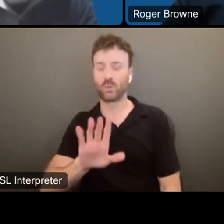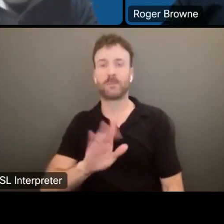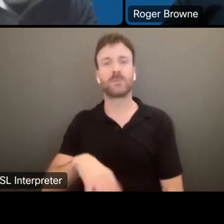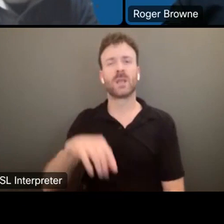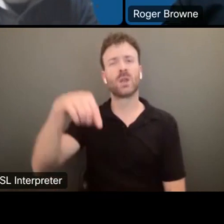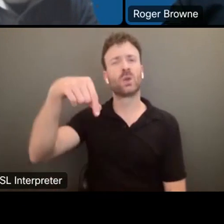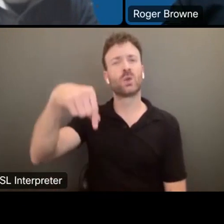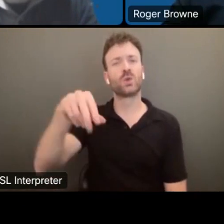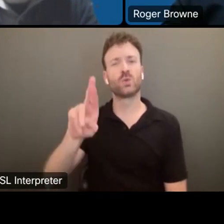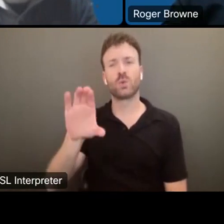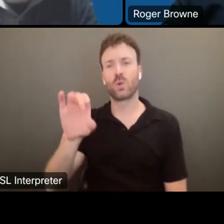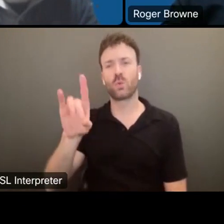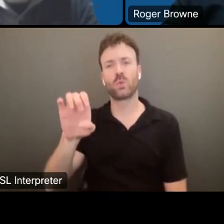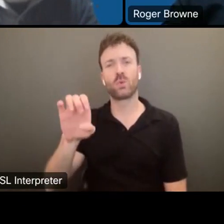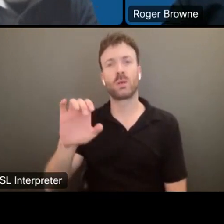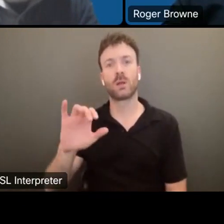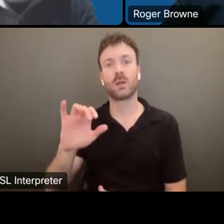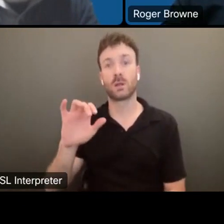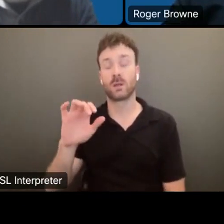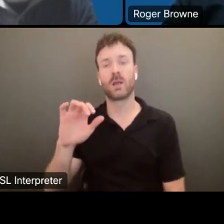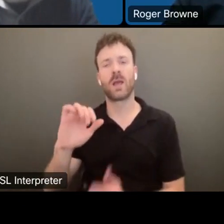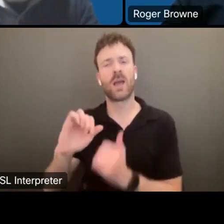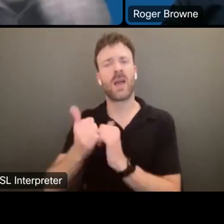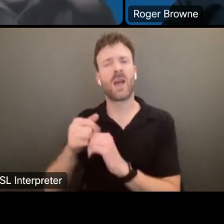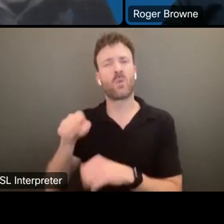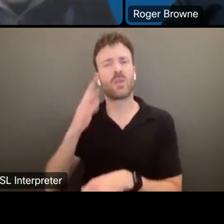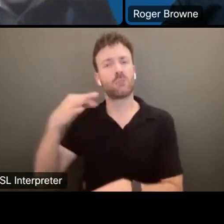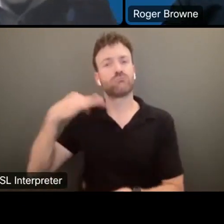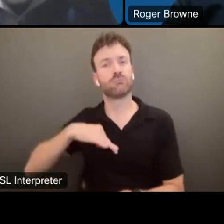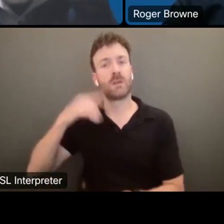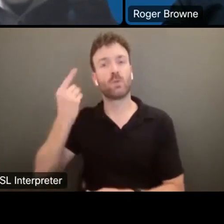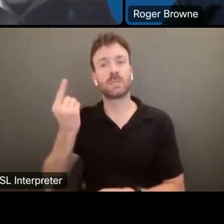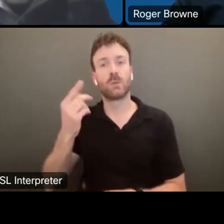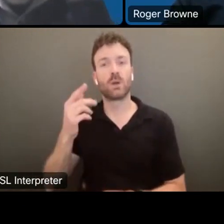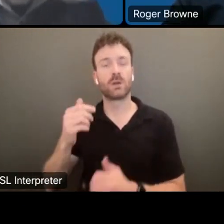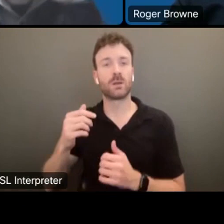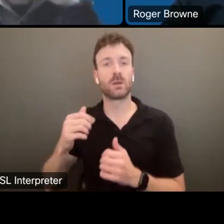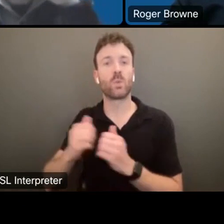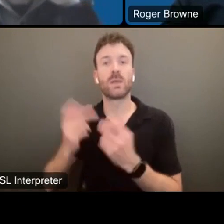codes useful for someone who has a visual disability?